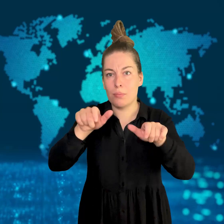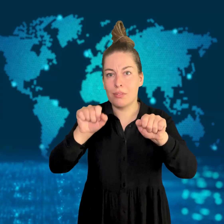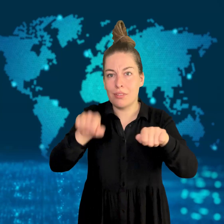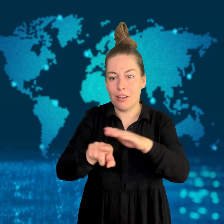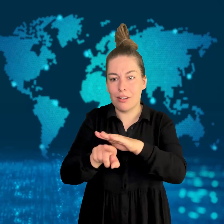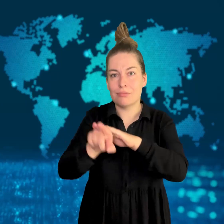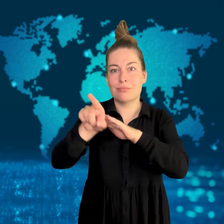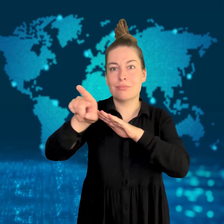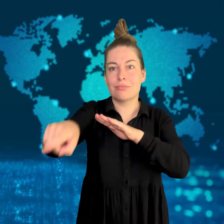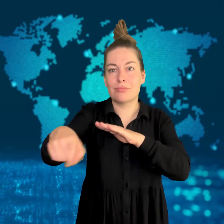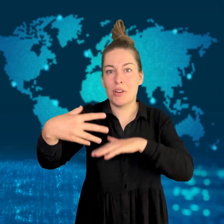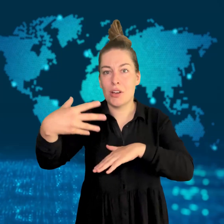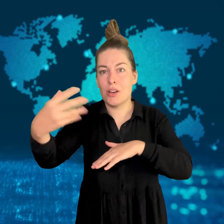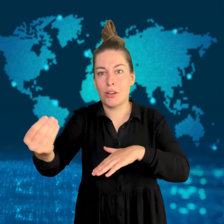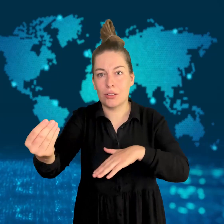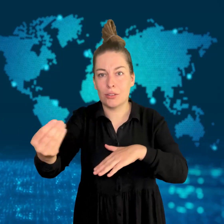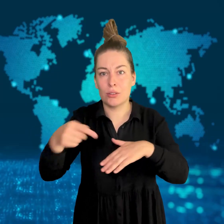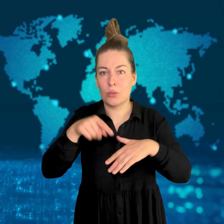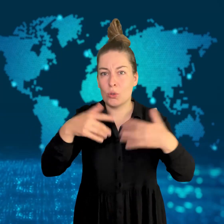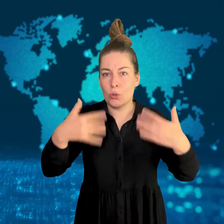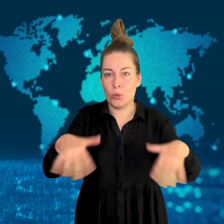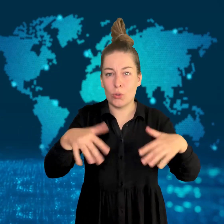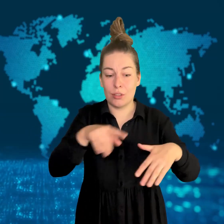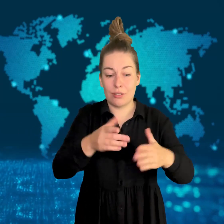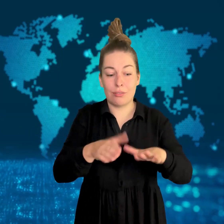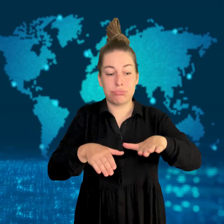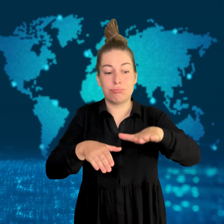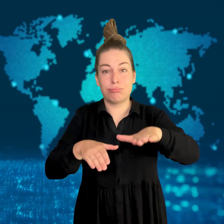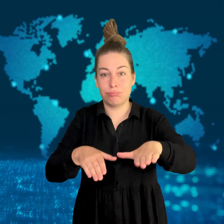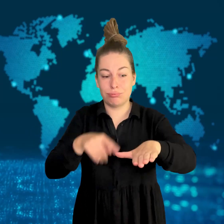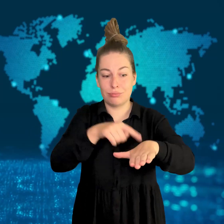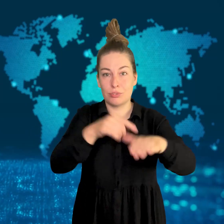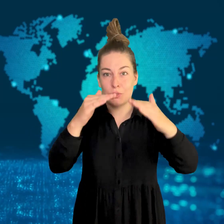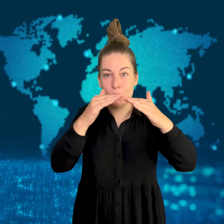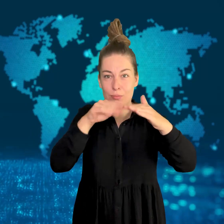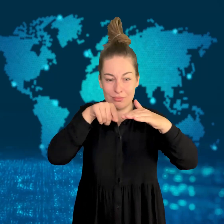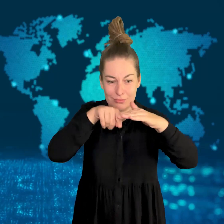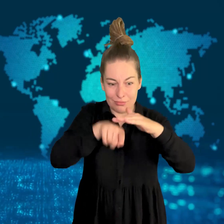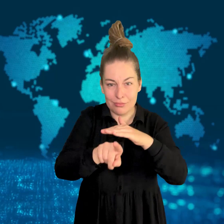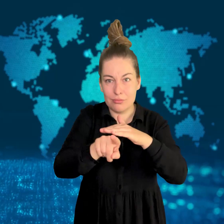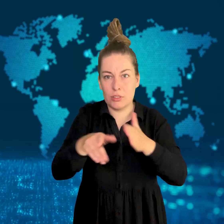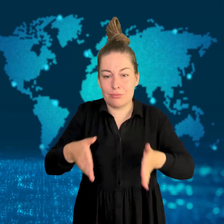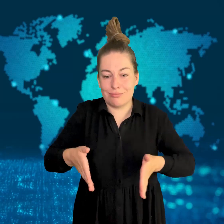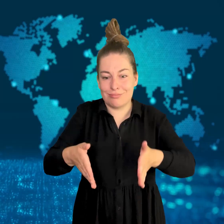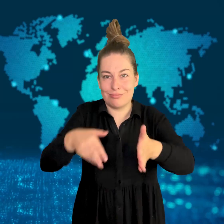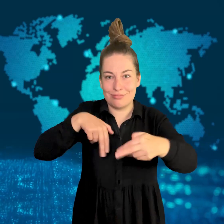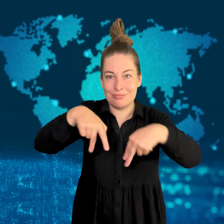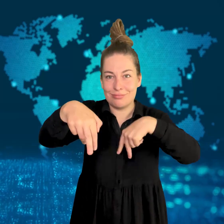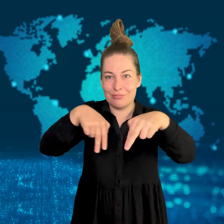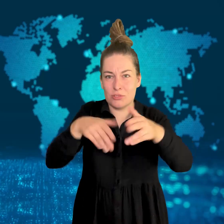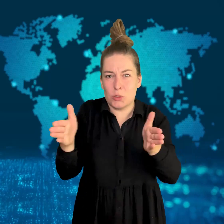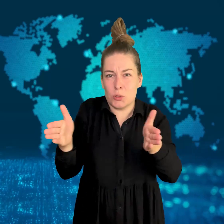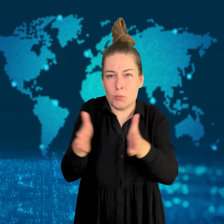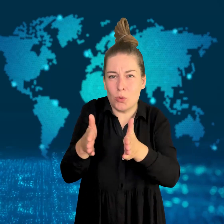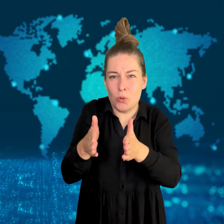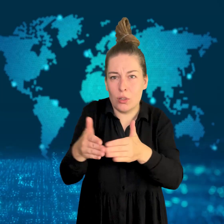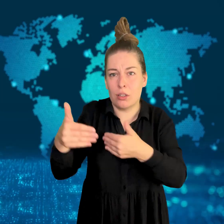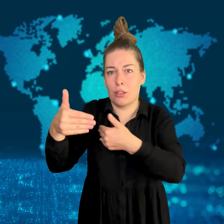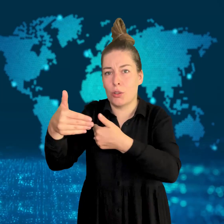pass safely through the barge's narrow corridors